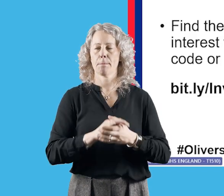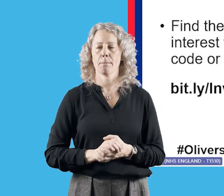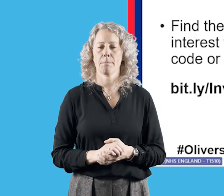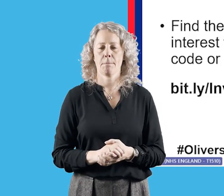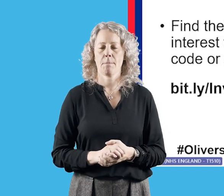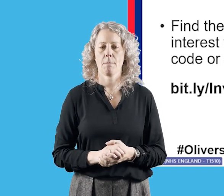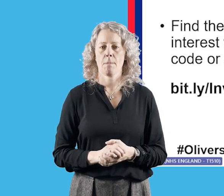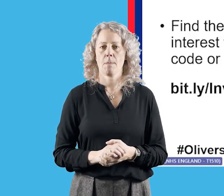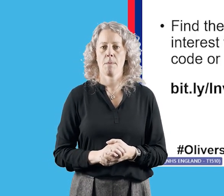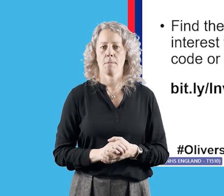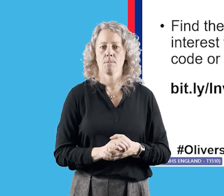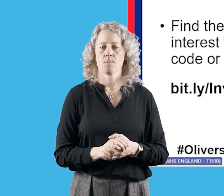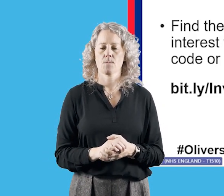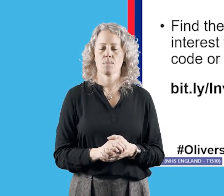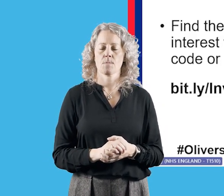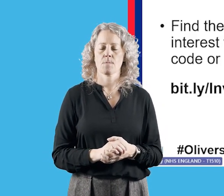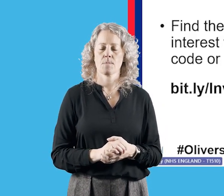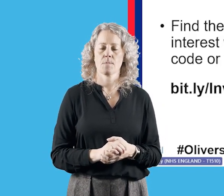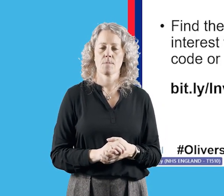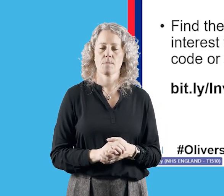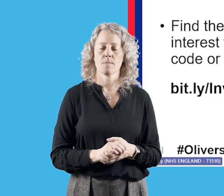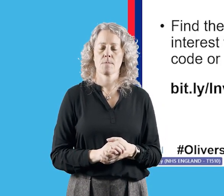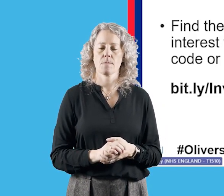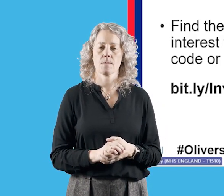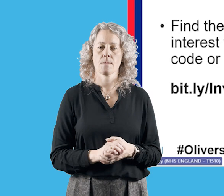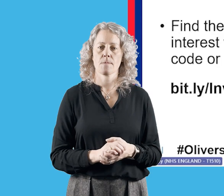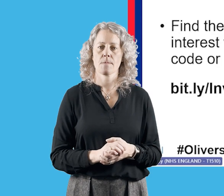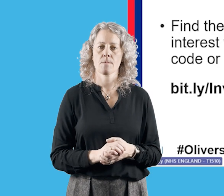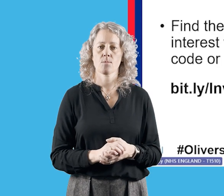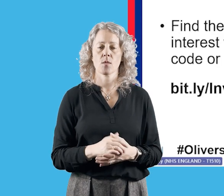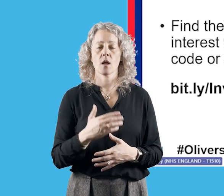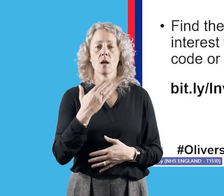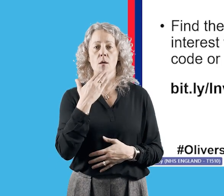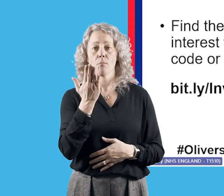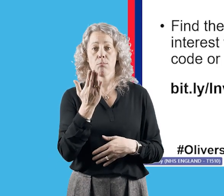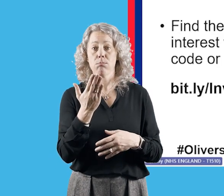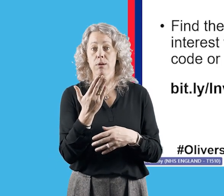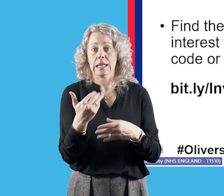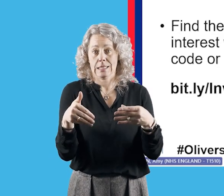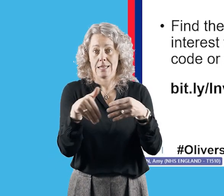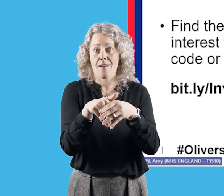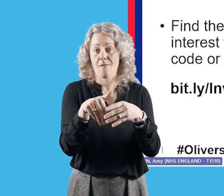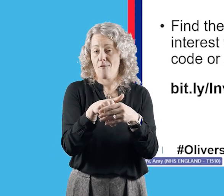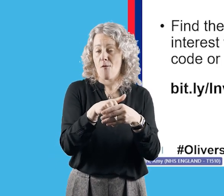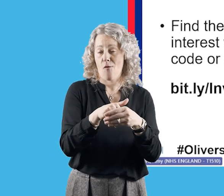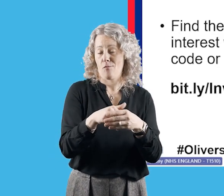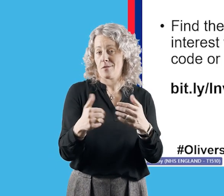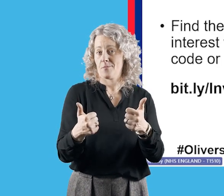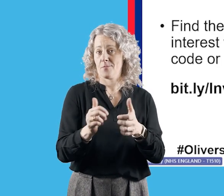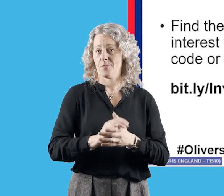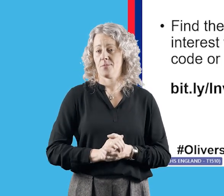earlier in terms of the regional system. Please do get involved. The only thing I would say is that carers